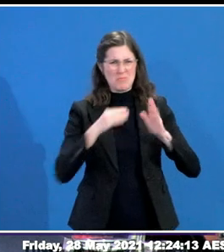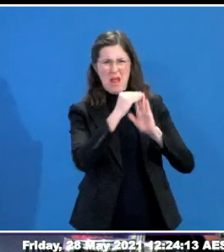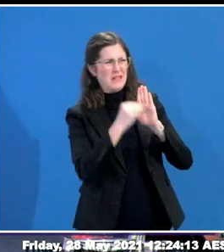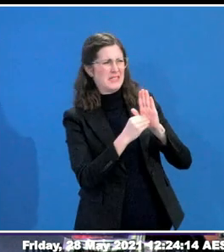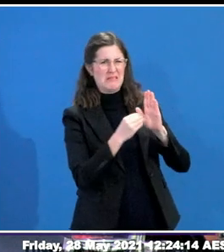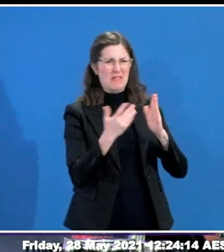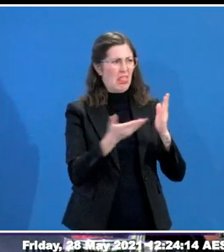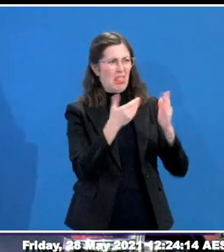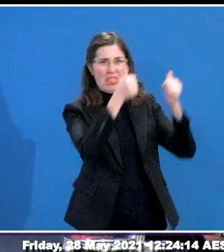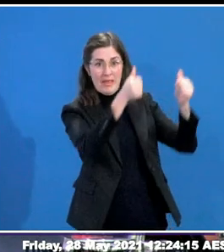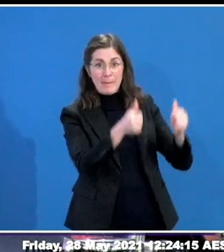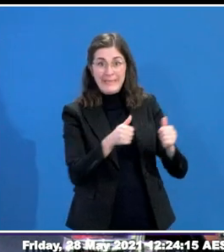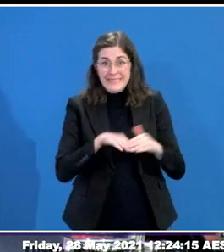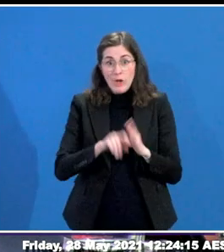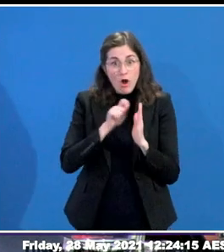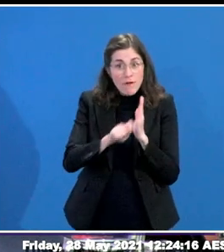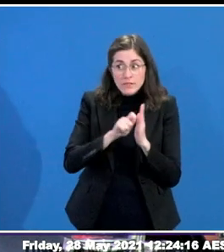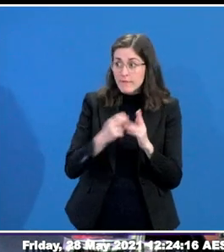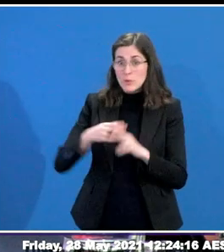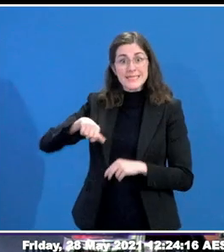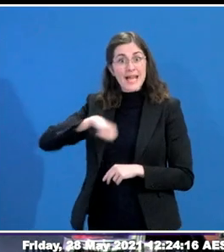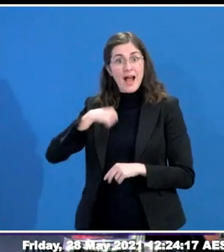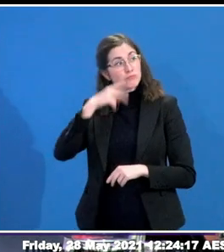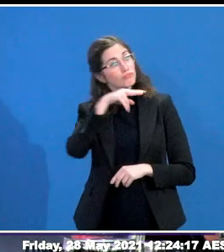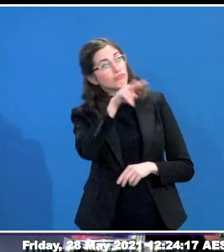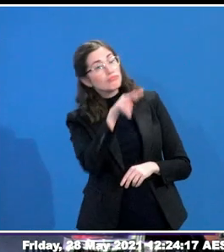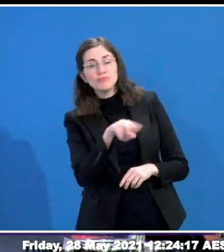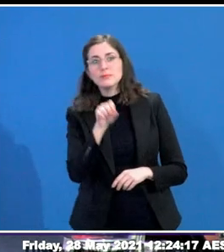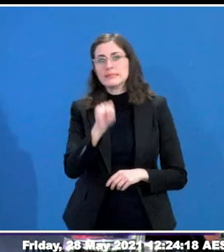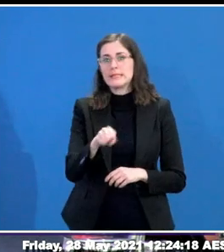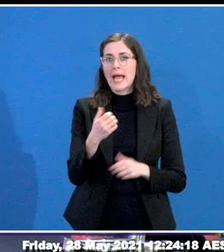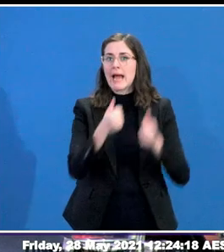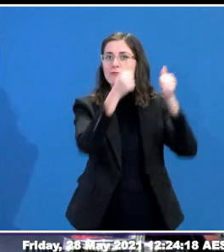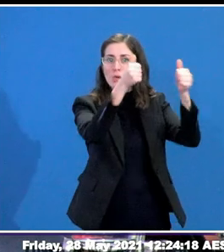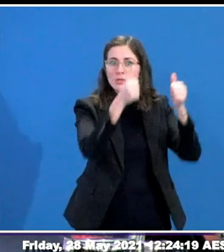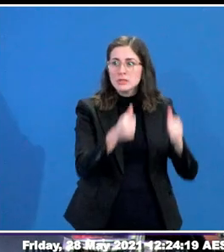Sunnyfield's support offices, all of our day programs and all of our facilities.